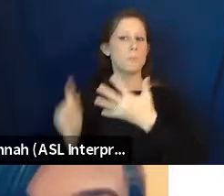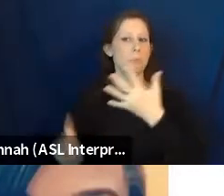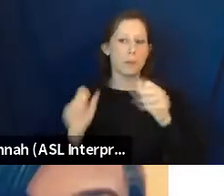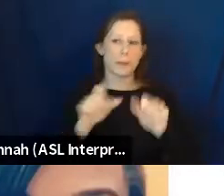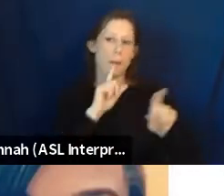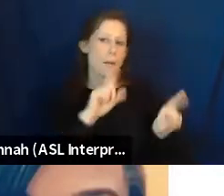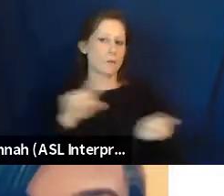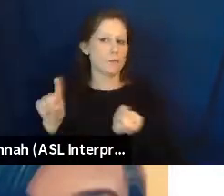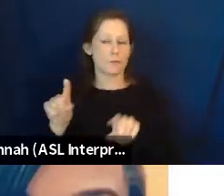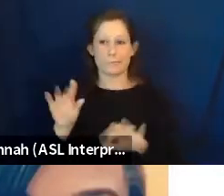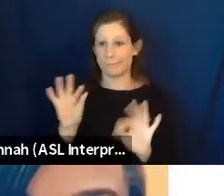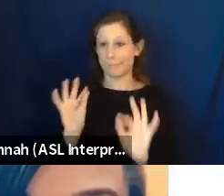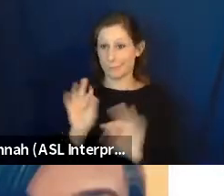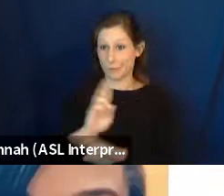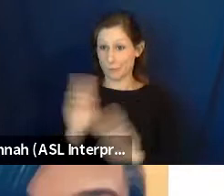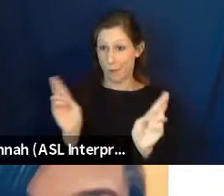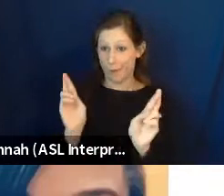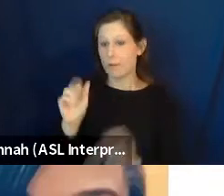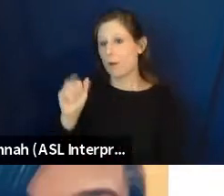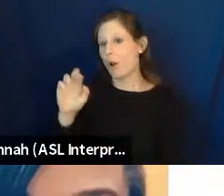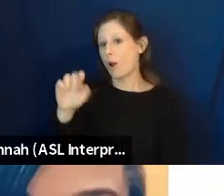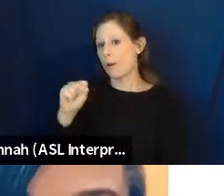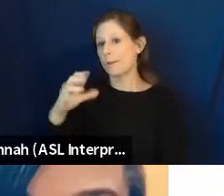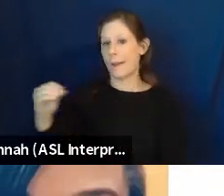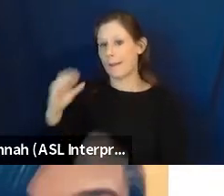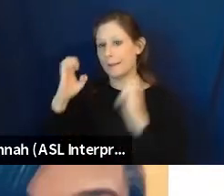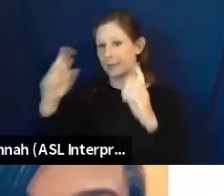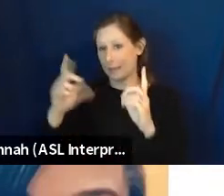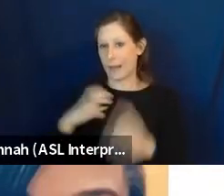So the Arts and Education Council believes the arts are critical to shaping a more vibrant